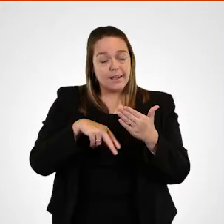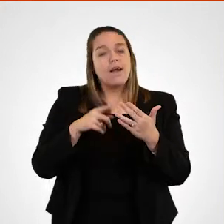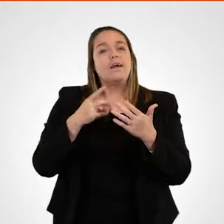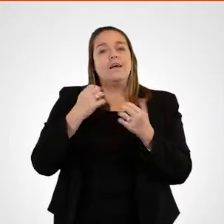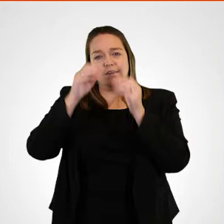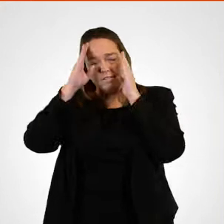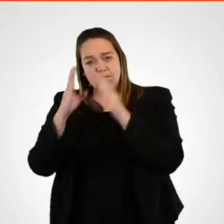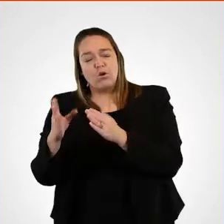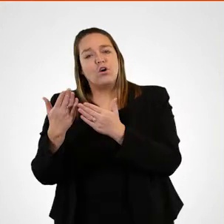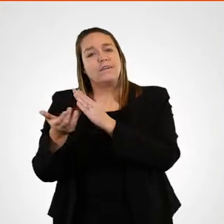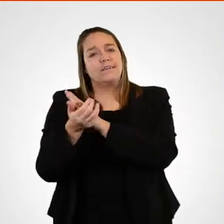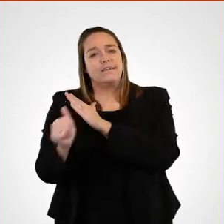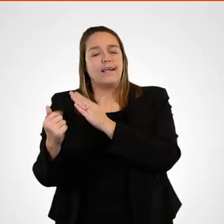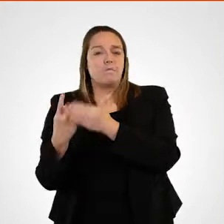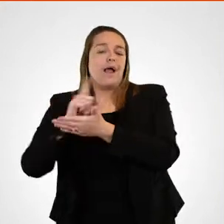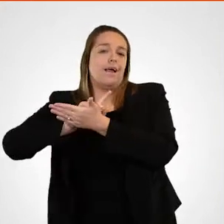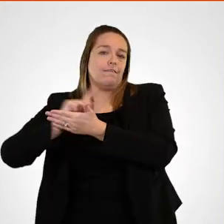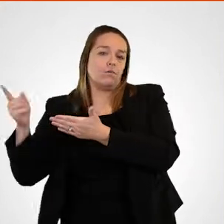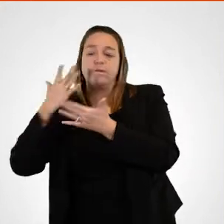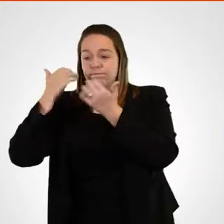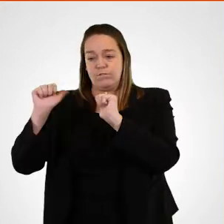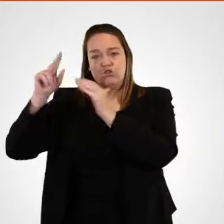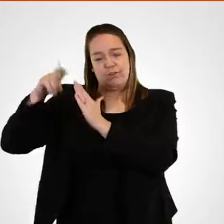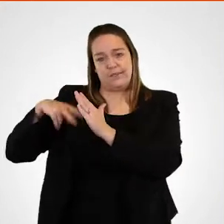and we want to focus on those skills after reading.